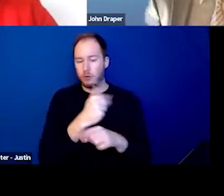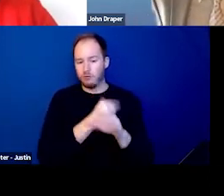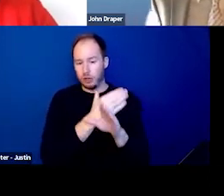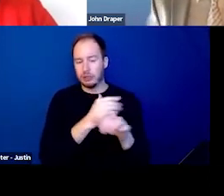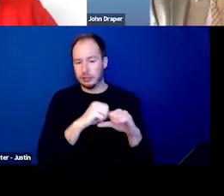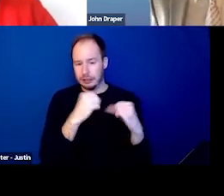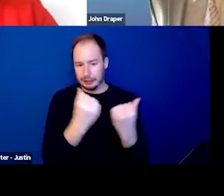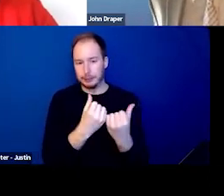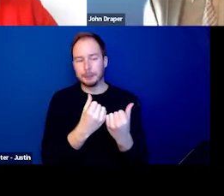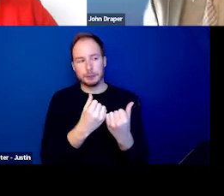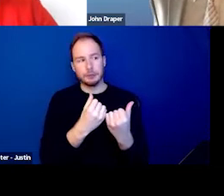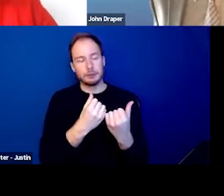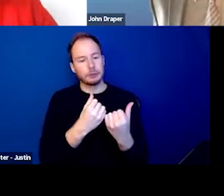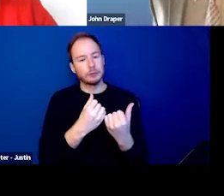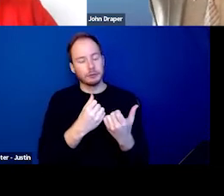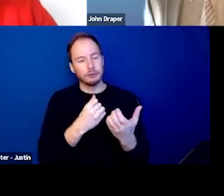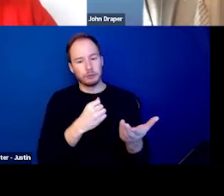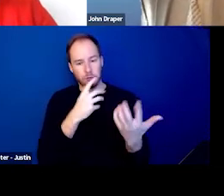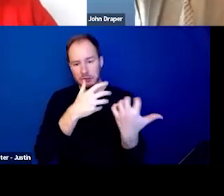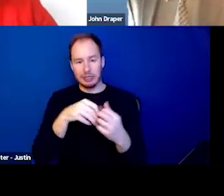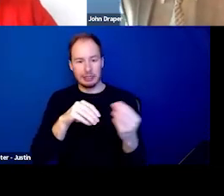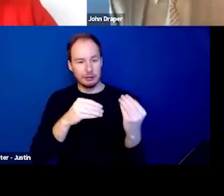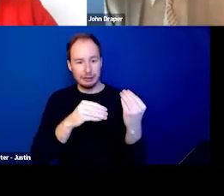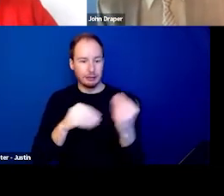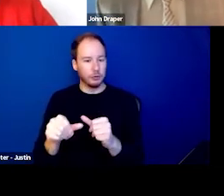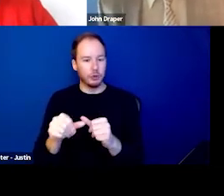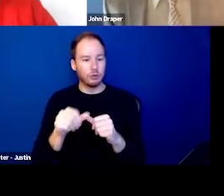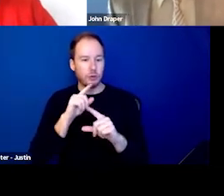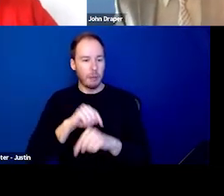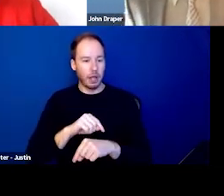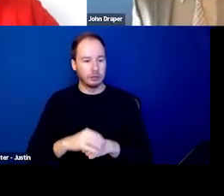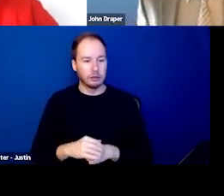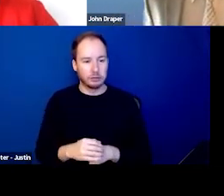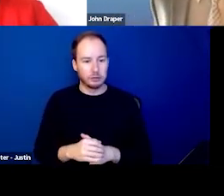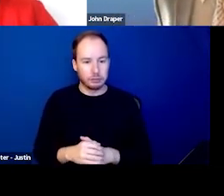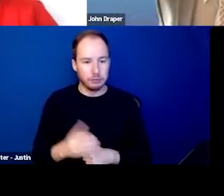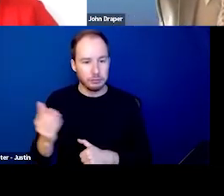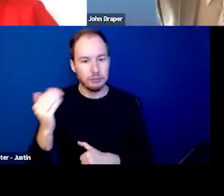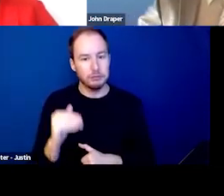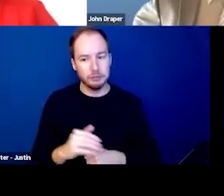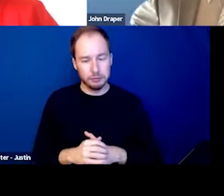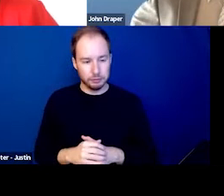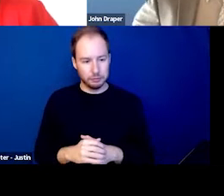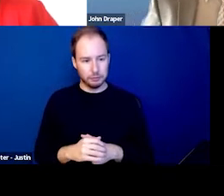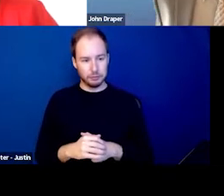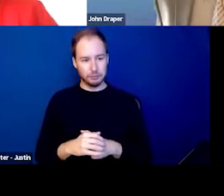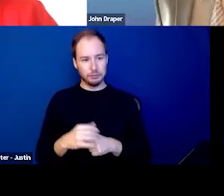and the mobile crisis dispatch is pretty seamless. Go to the next slide, please. We're gonna be building on the mobile crisis services